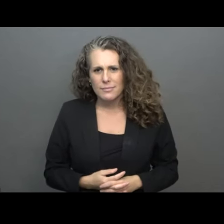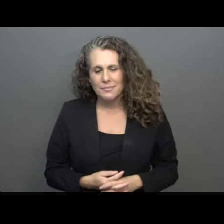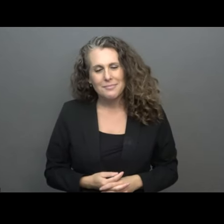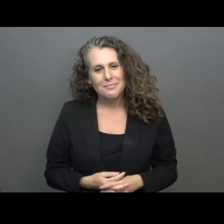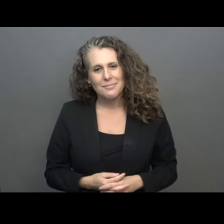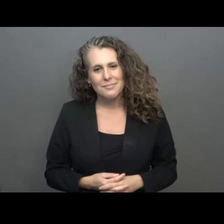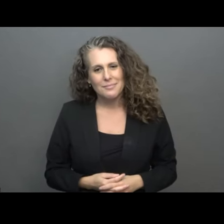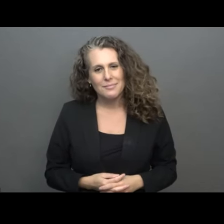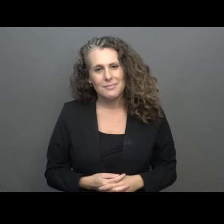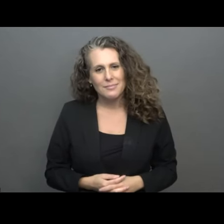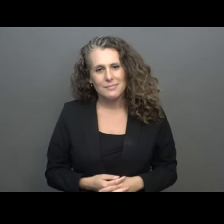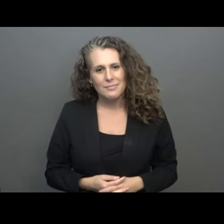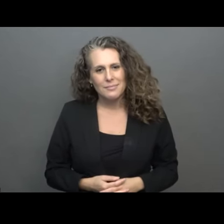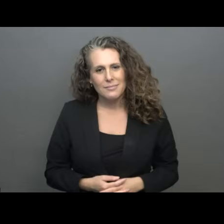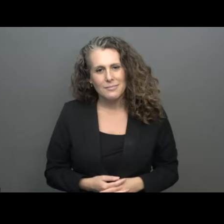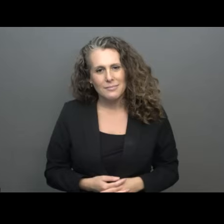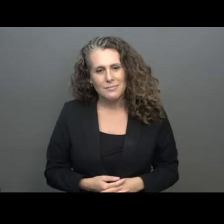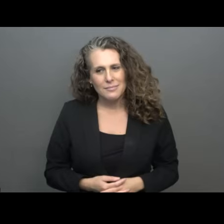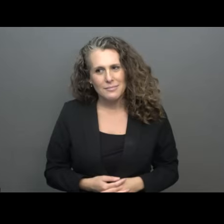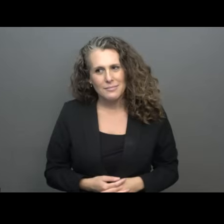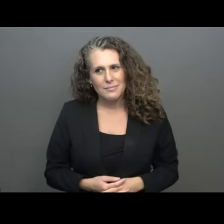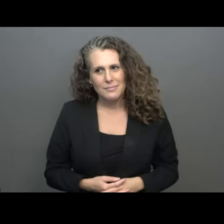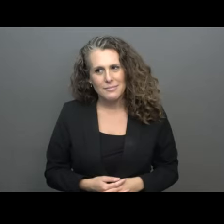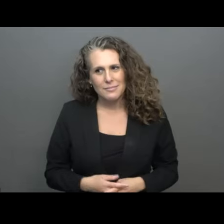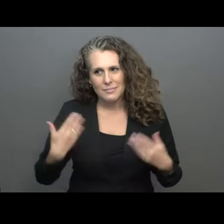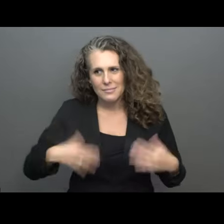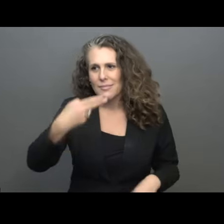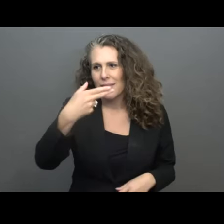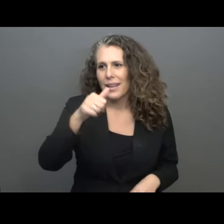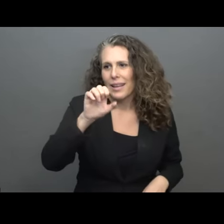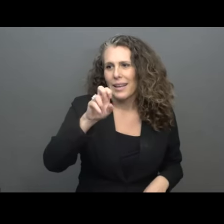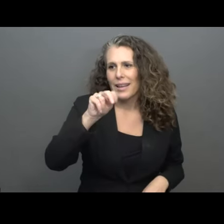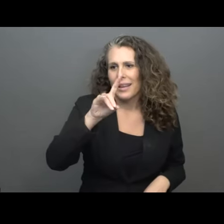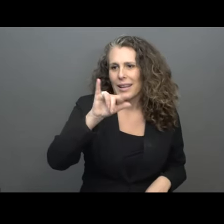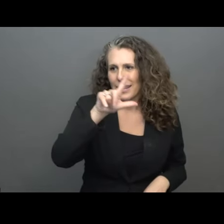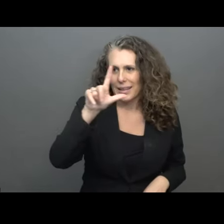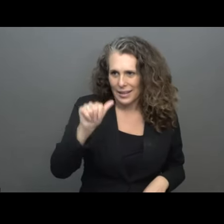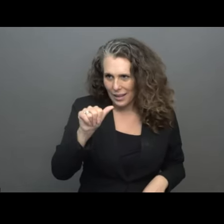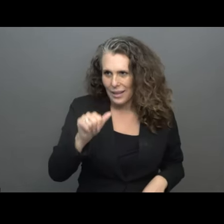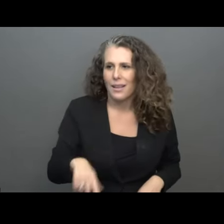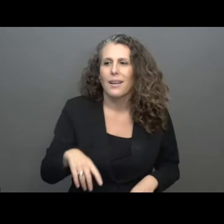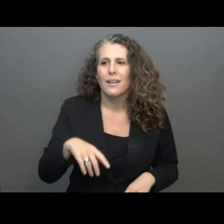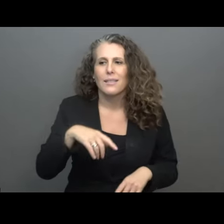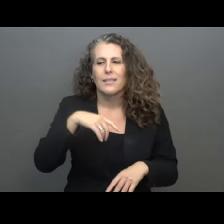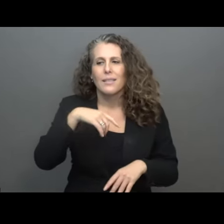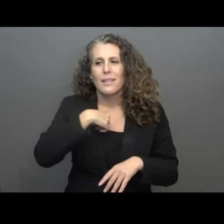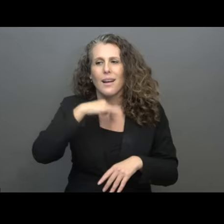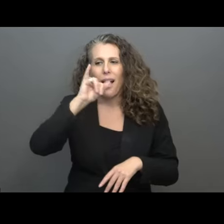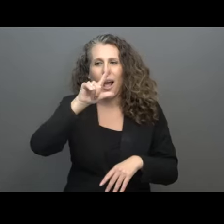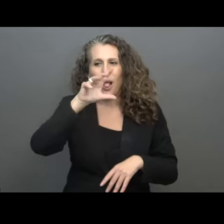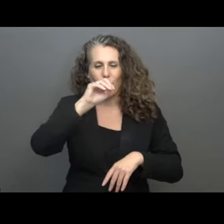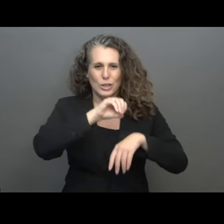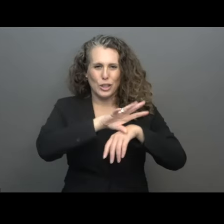Dr. Otto please, on the chat politic just you know actually should we walk after she